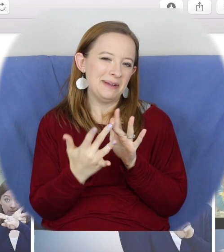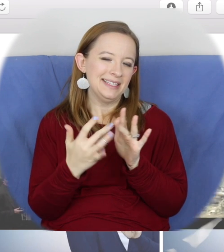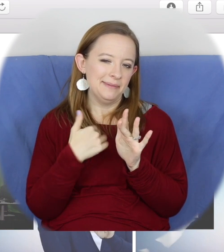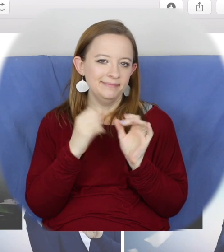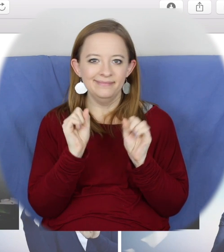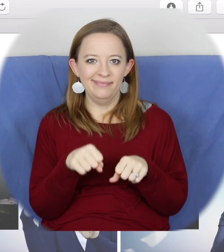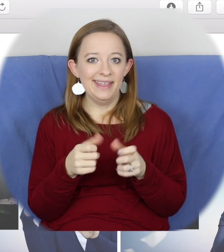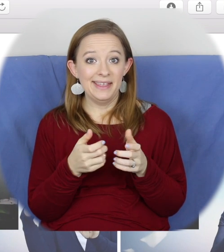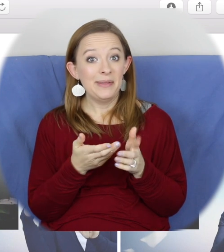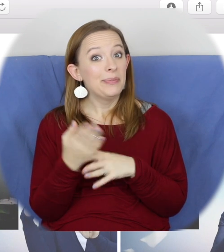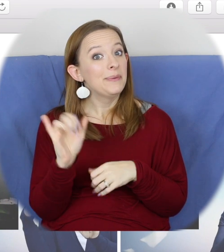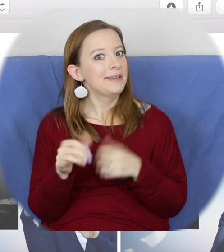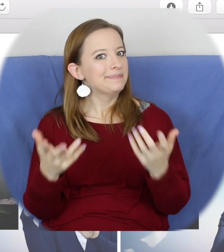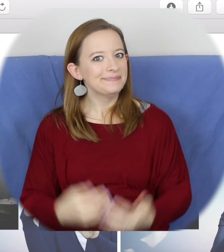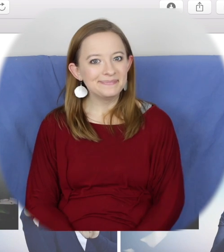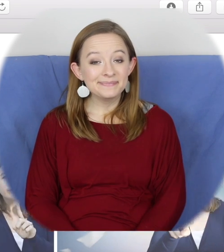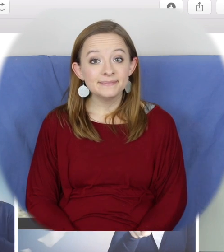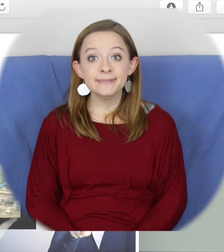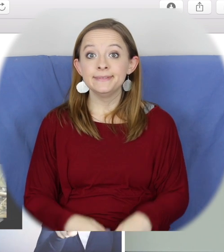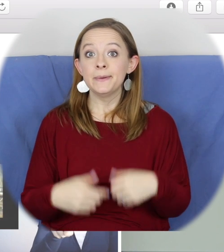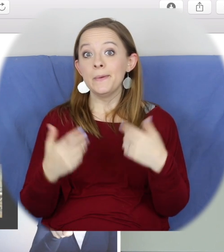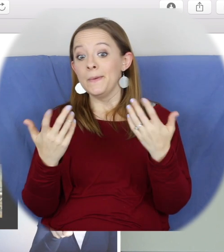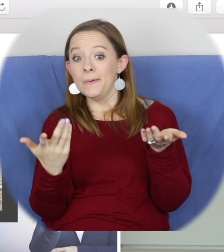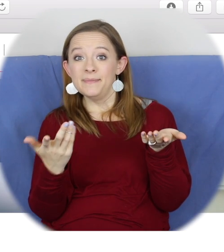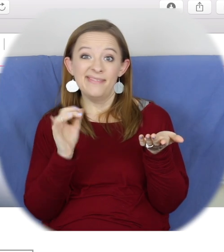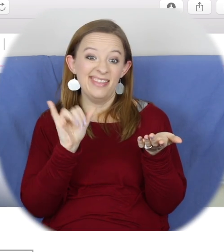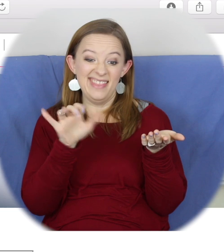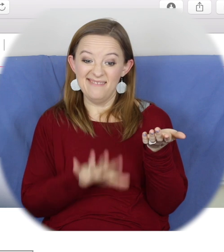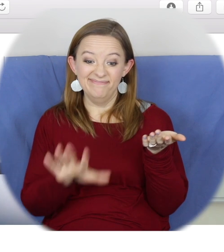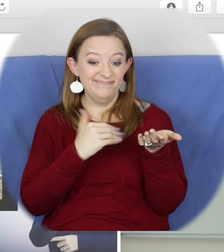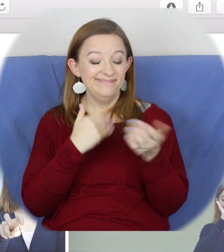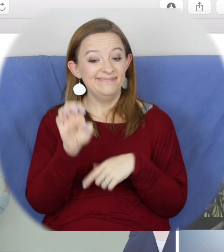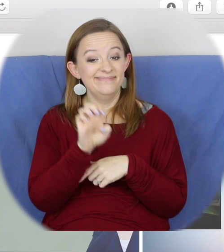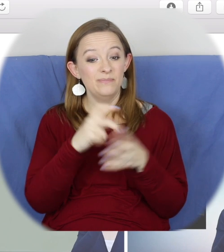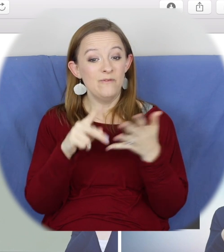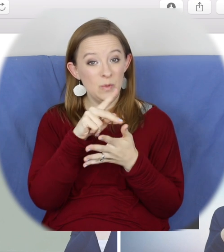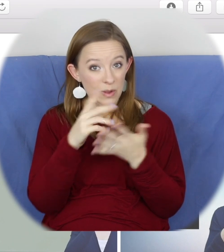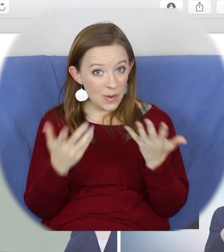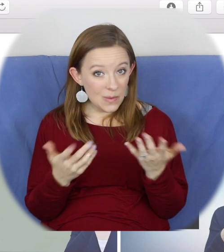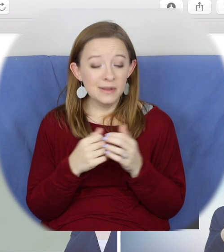Then again, if they wanted to contact me they can get to me through that. So, that is my e-portfolio.